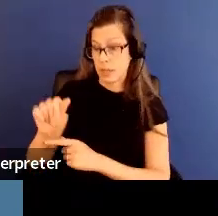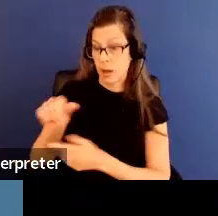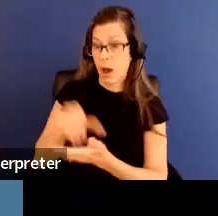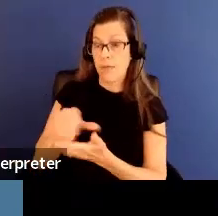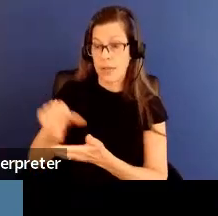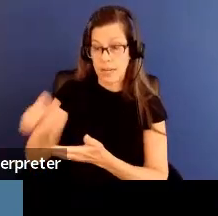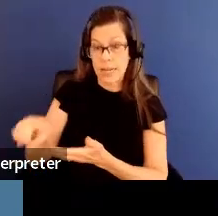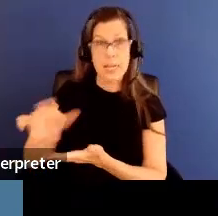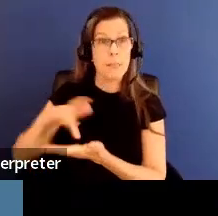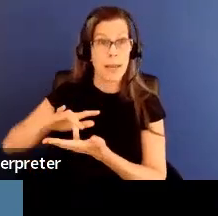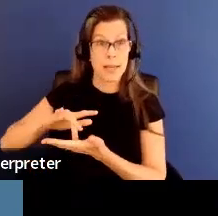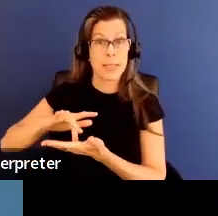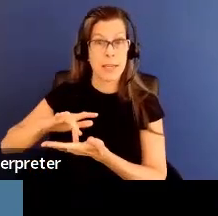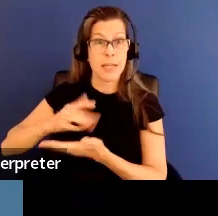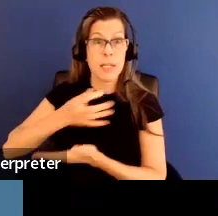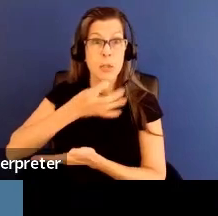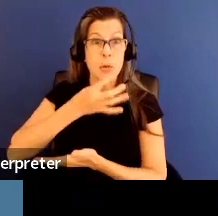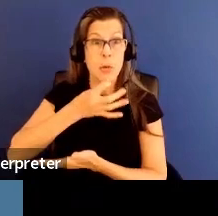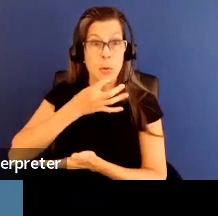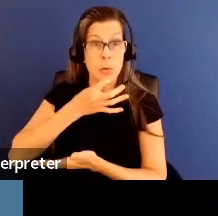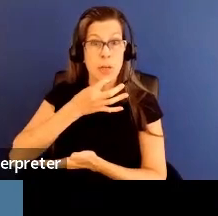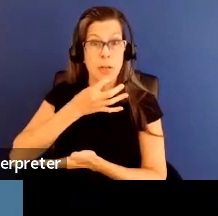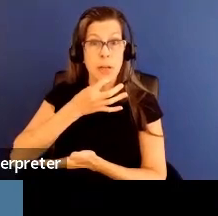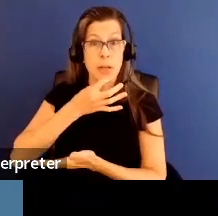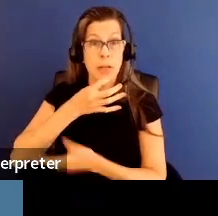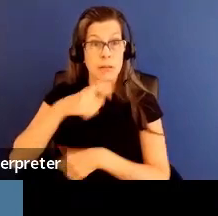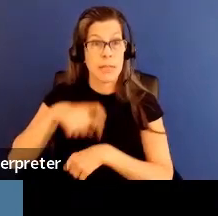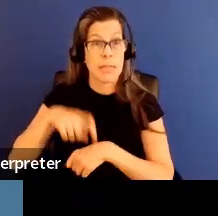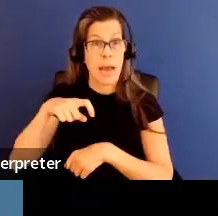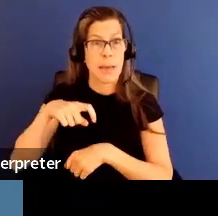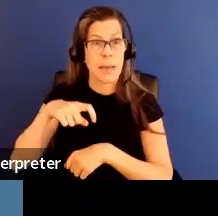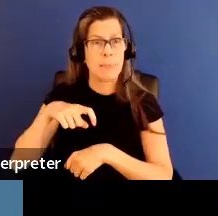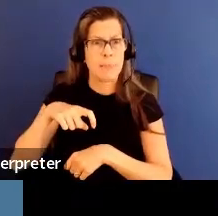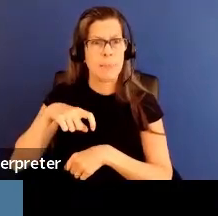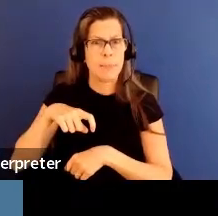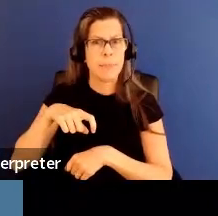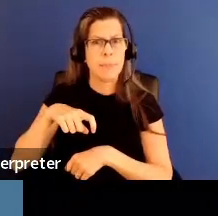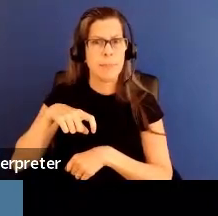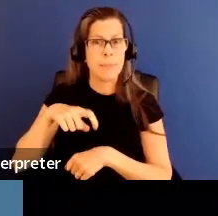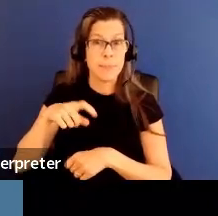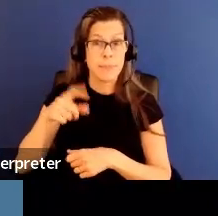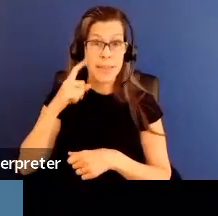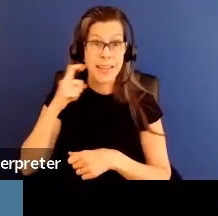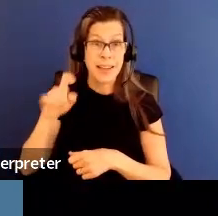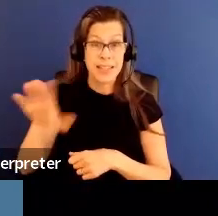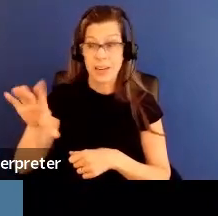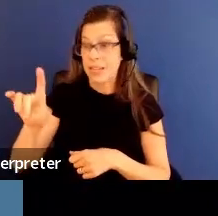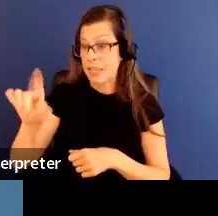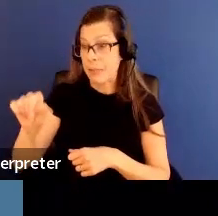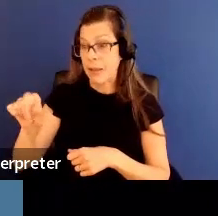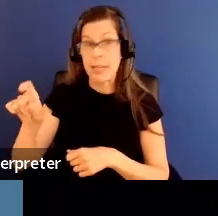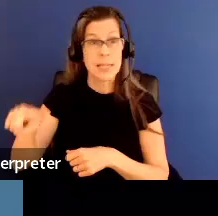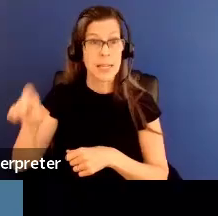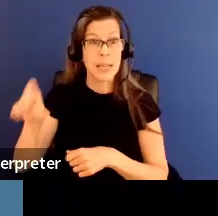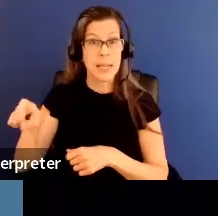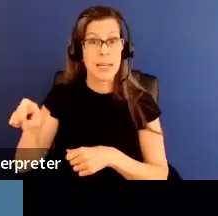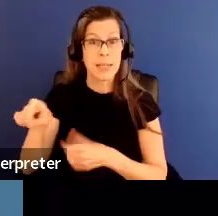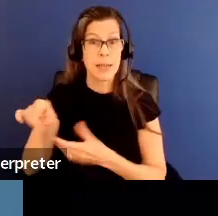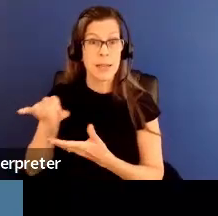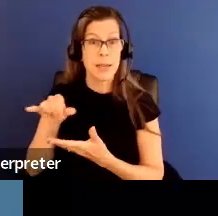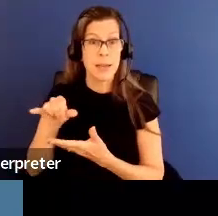be too long to wait before you can get a refill. So the time that disabled people lose in between those things,